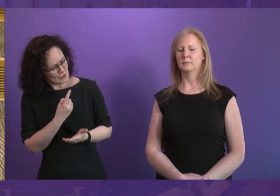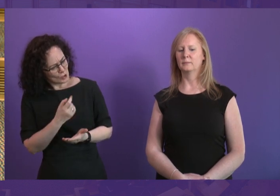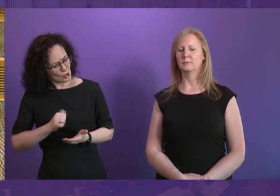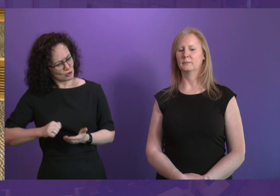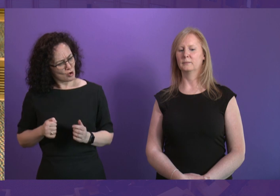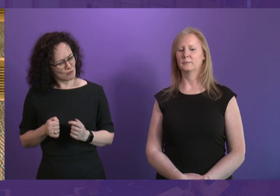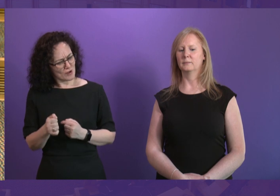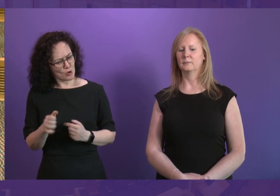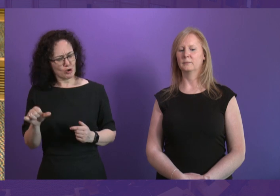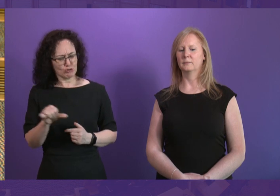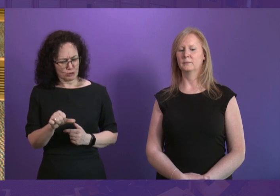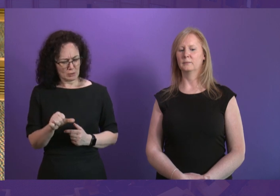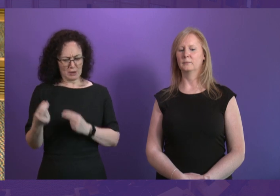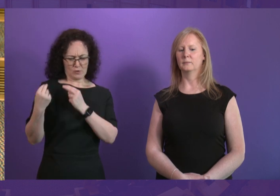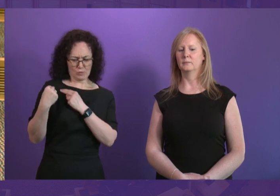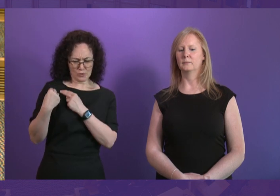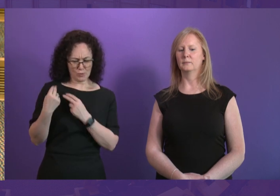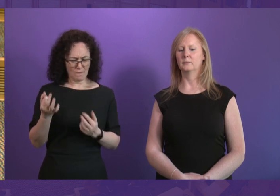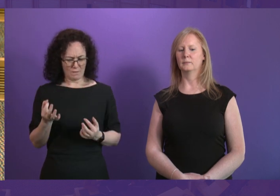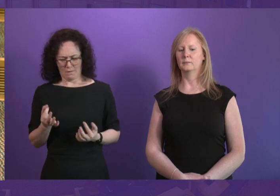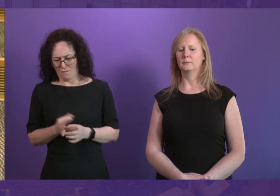factors that are outside its control—factors that are down, for example, to the failure